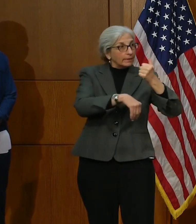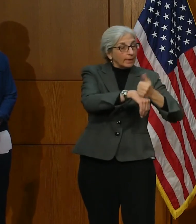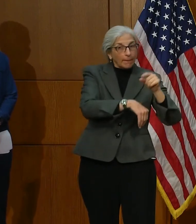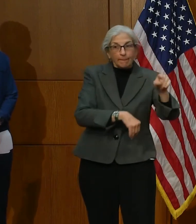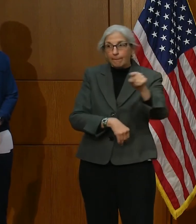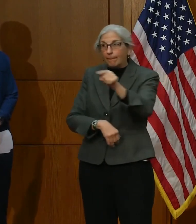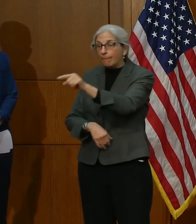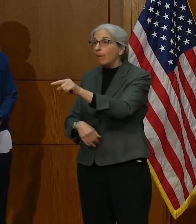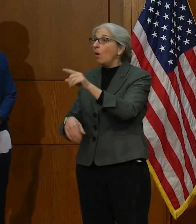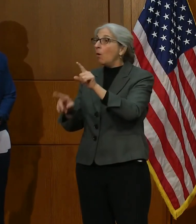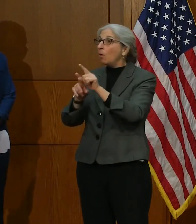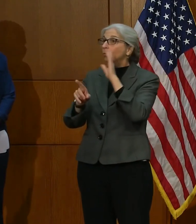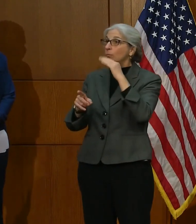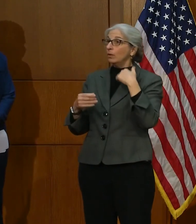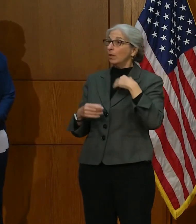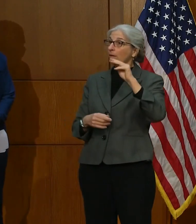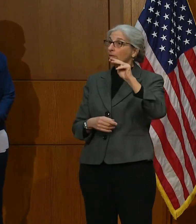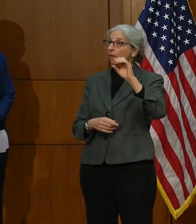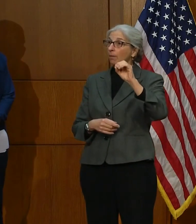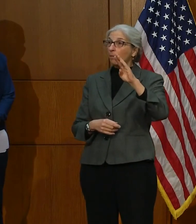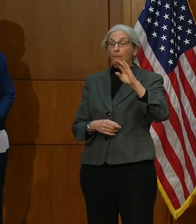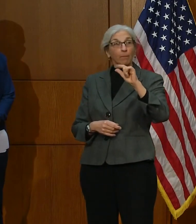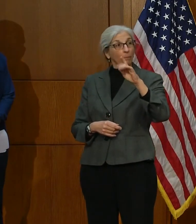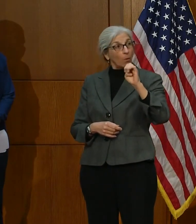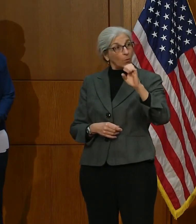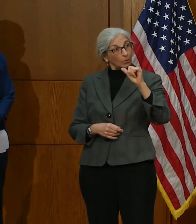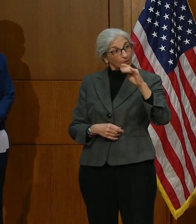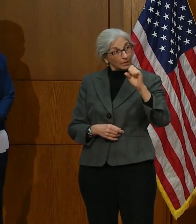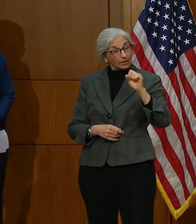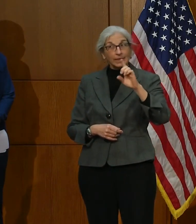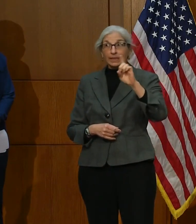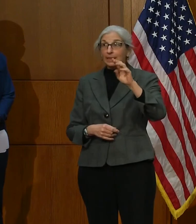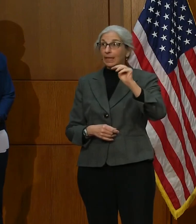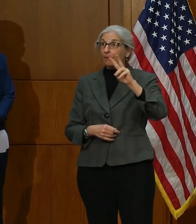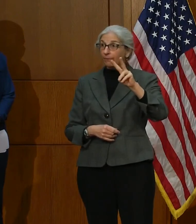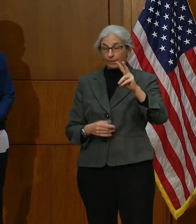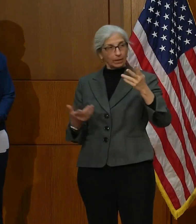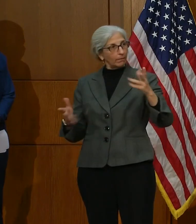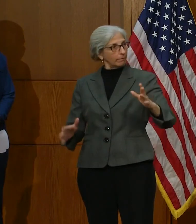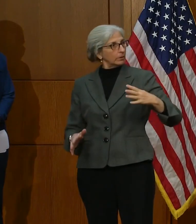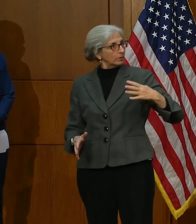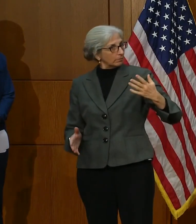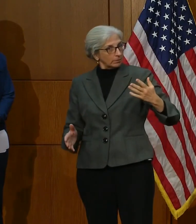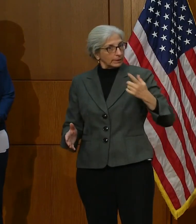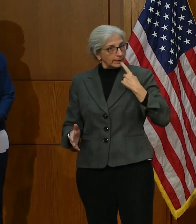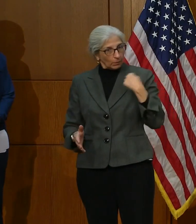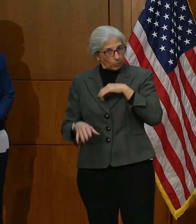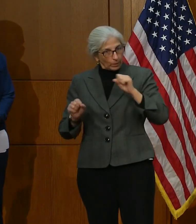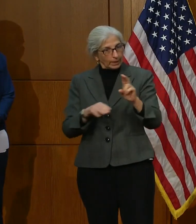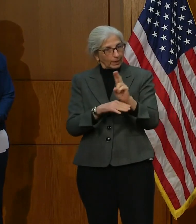MOBILE SITES. IN IN VIRGINIA D